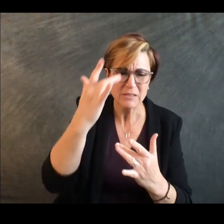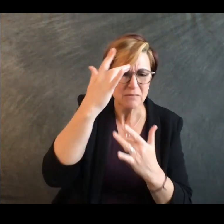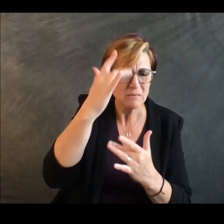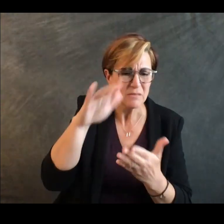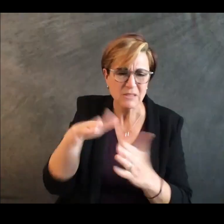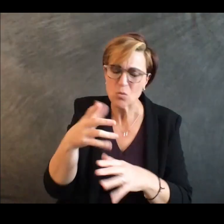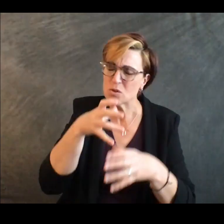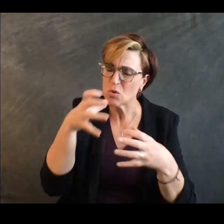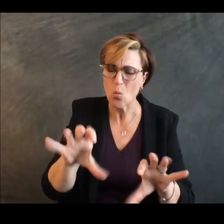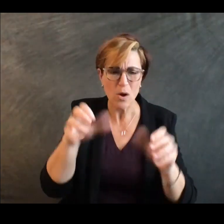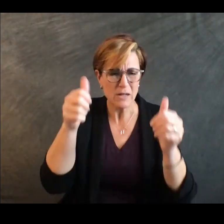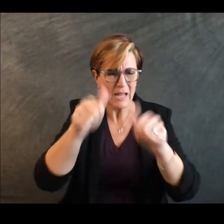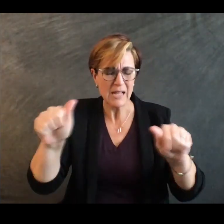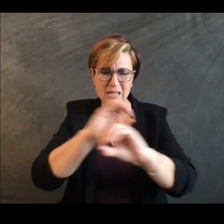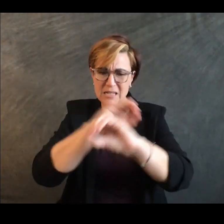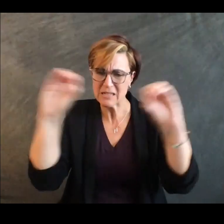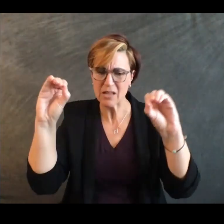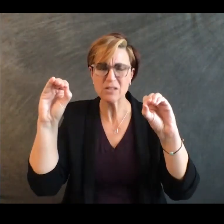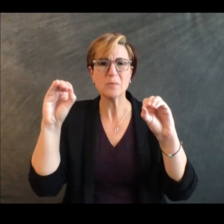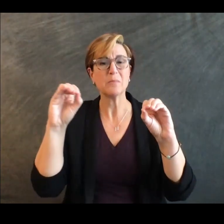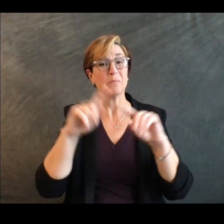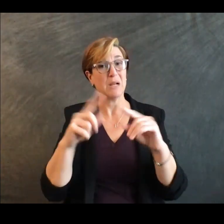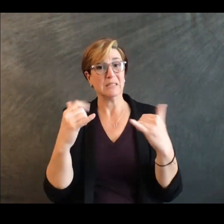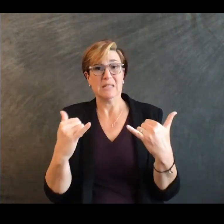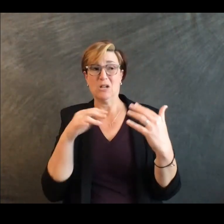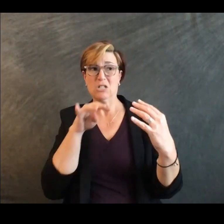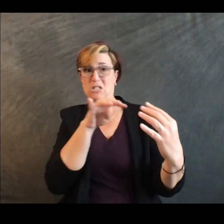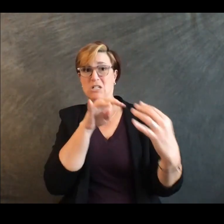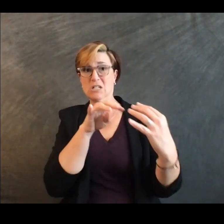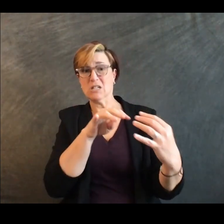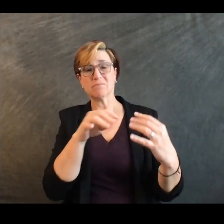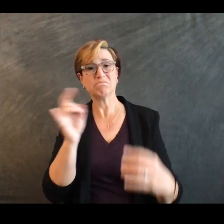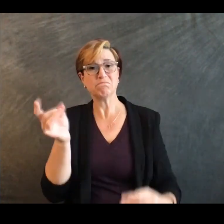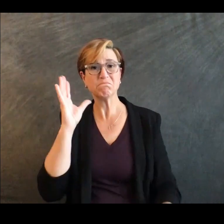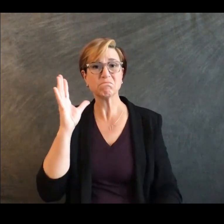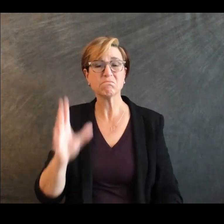we're fighting but signs are that our strategy is totally working every